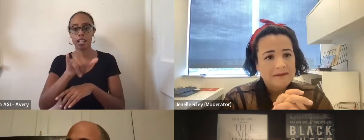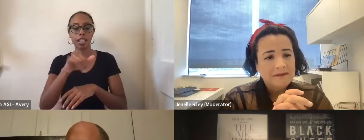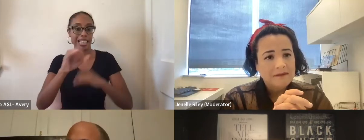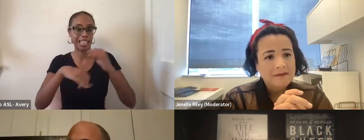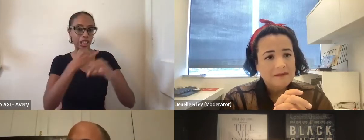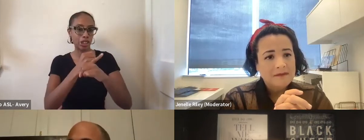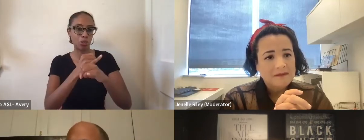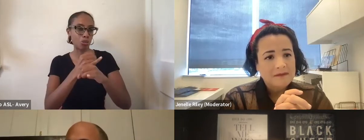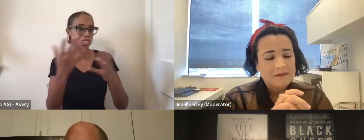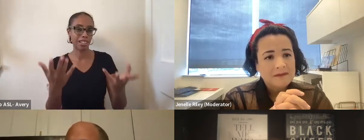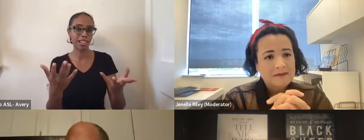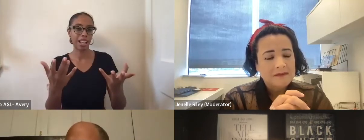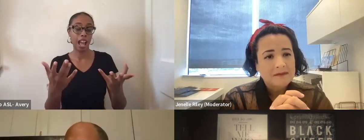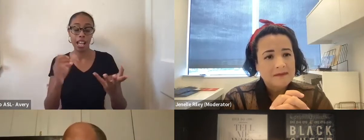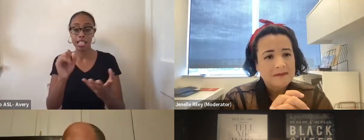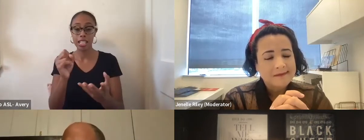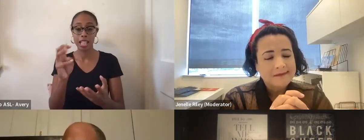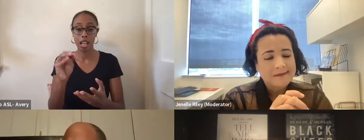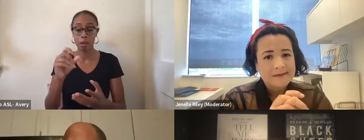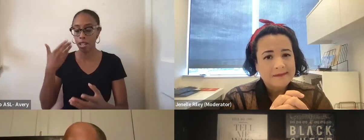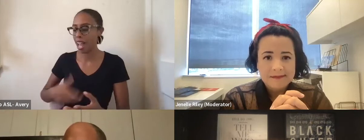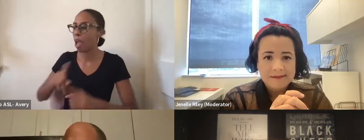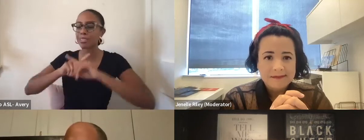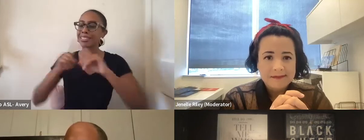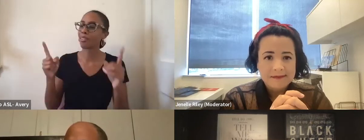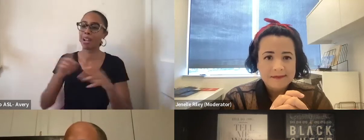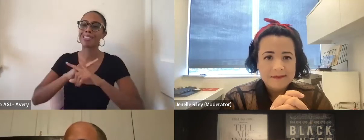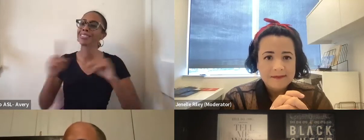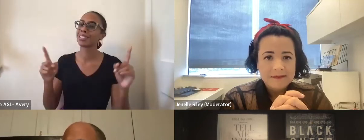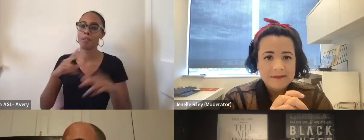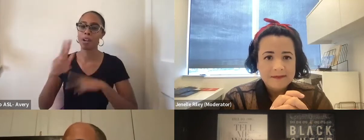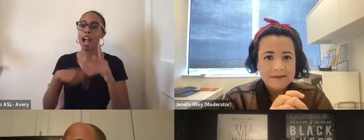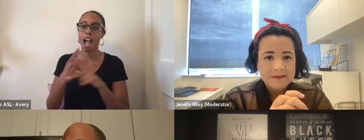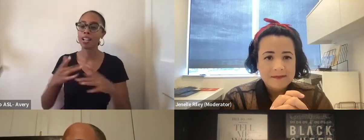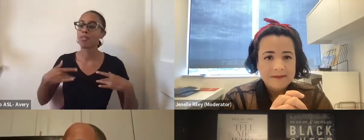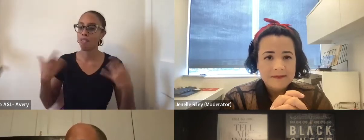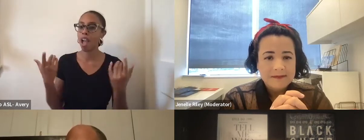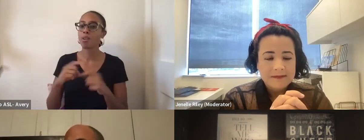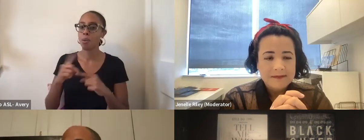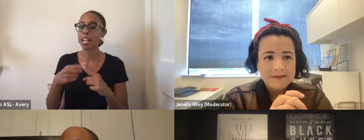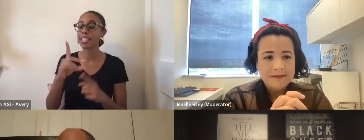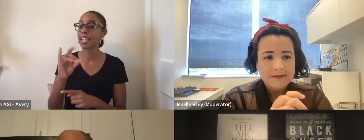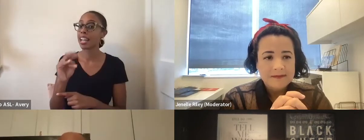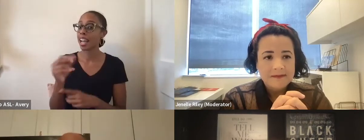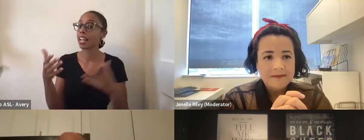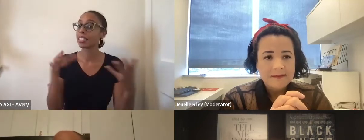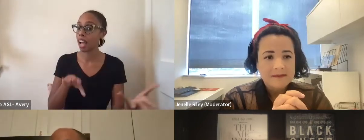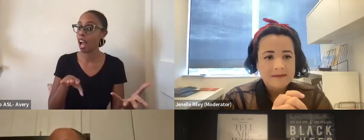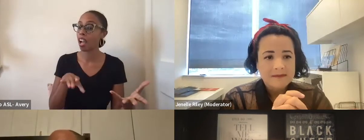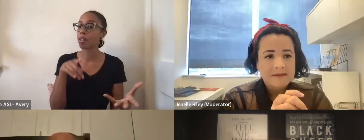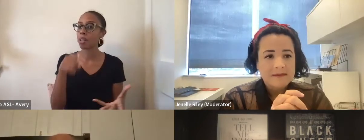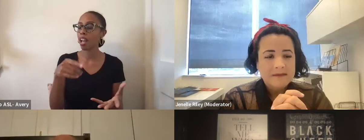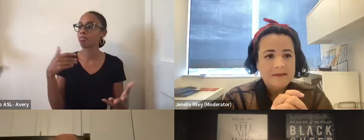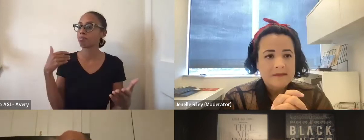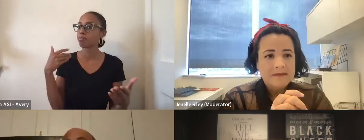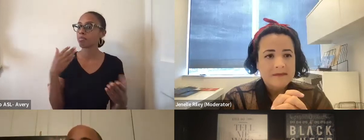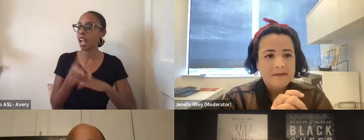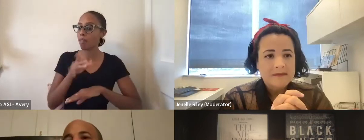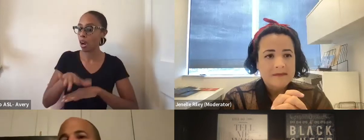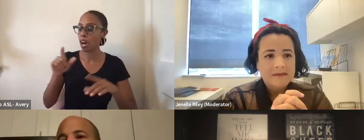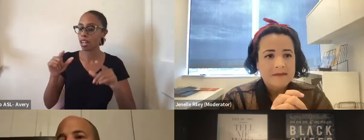Because what followed this sort of collective feeling of shock and sadness was something very